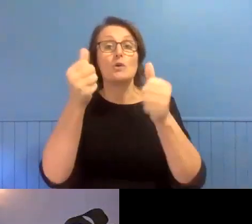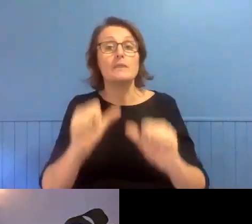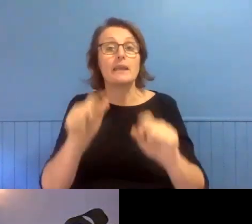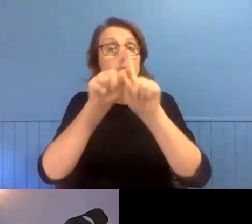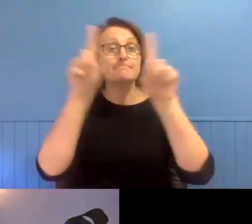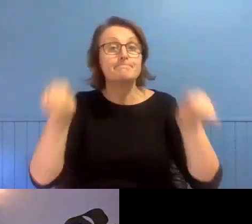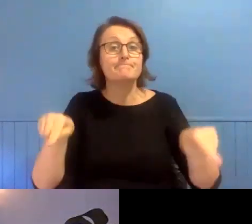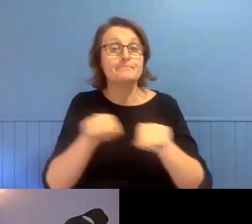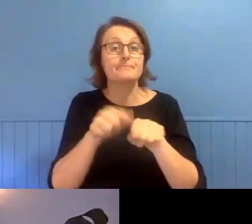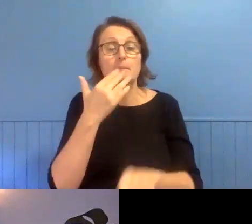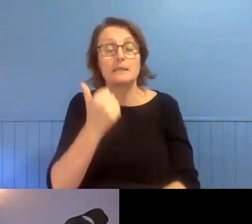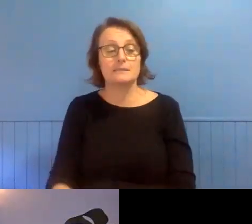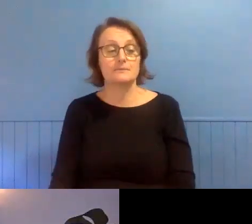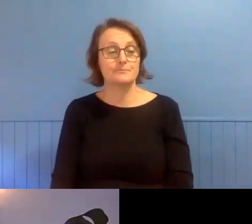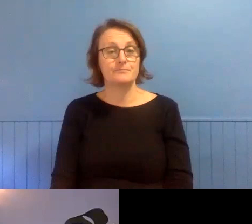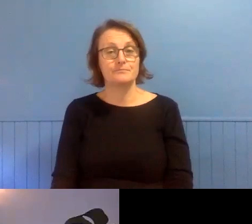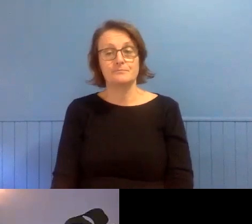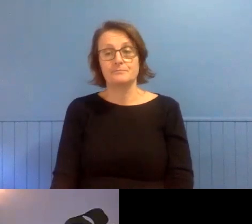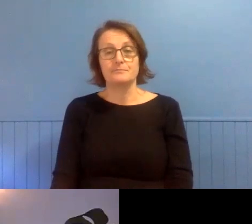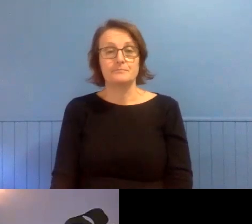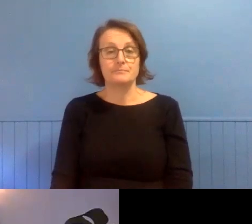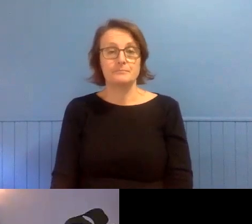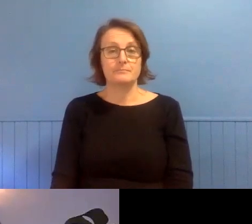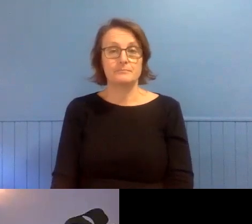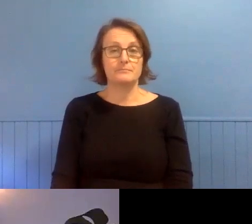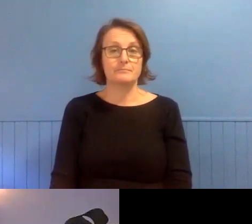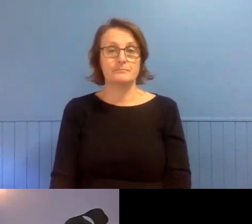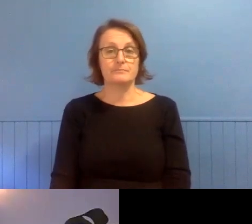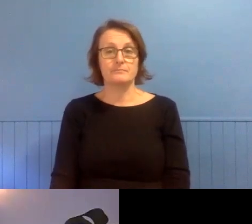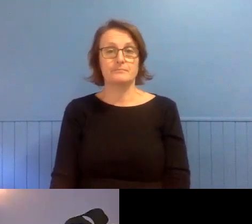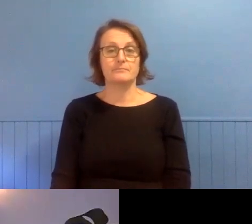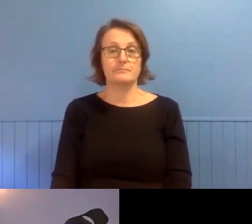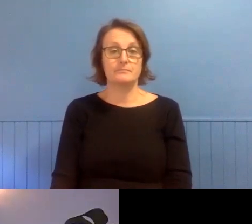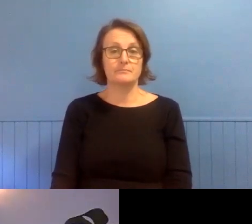pull up some of the questions. We had 20 questions, way more than